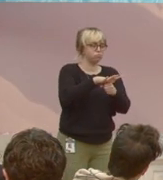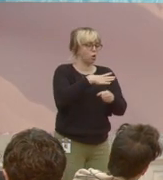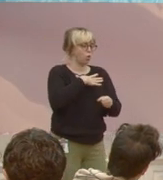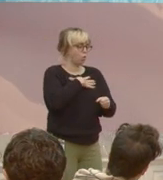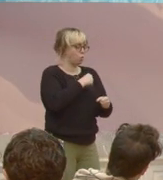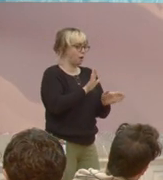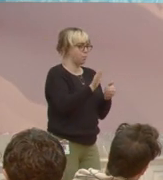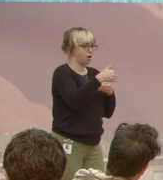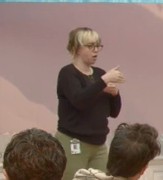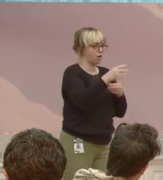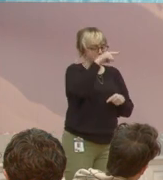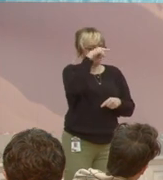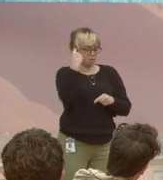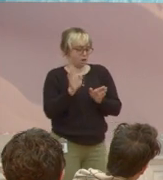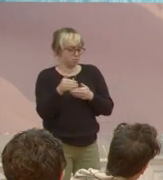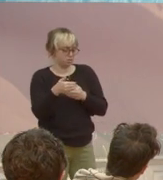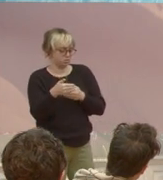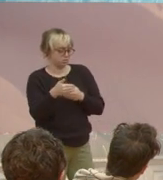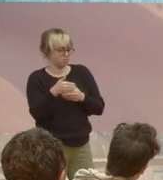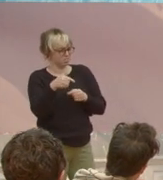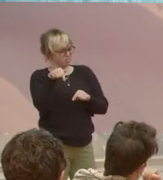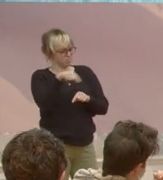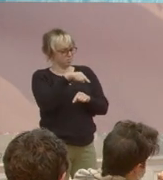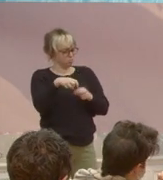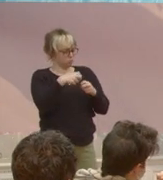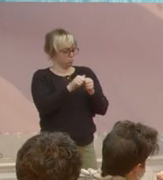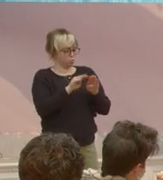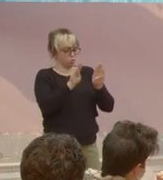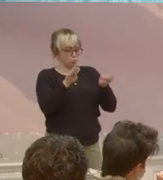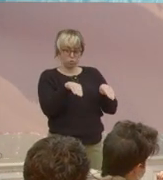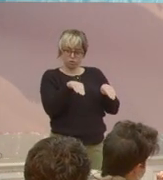boxes. And in the marketplace, around museums there are bright